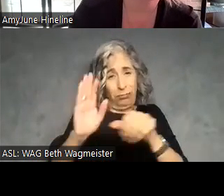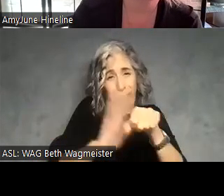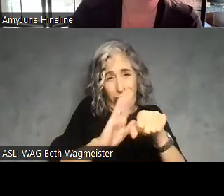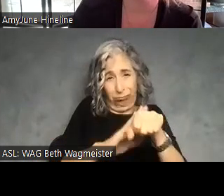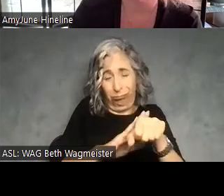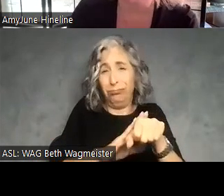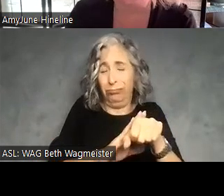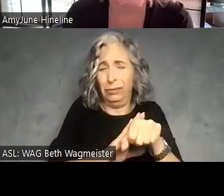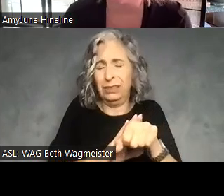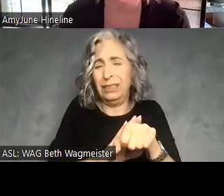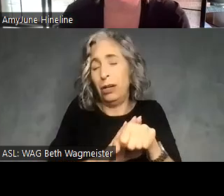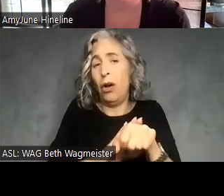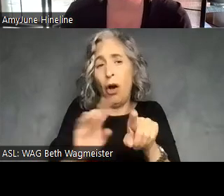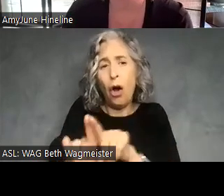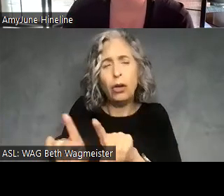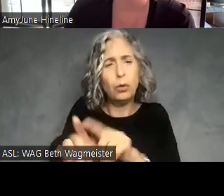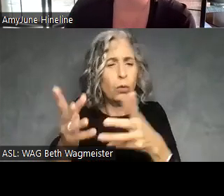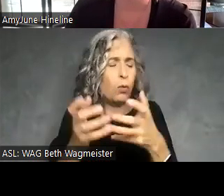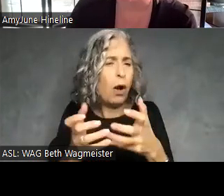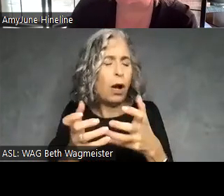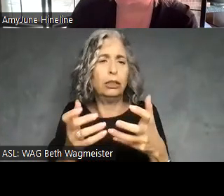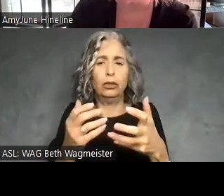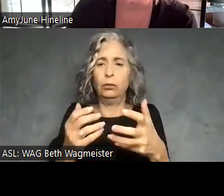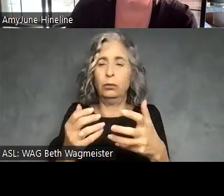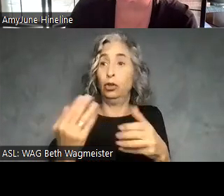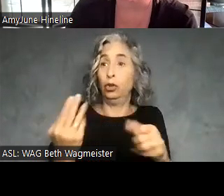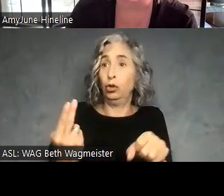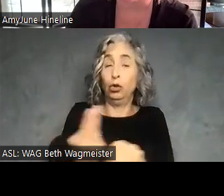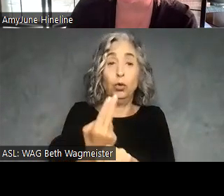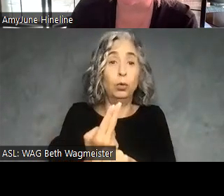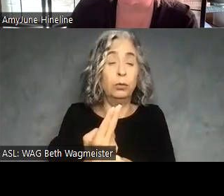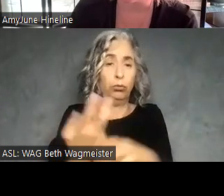can identify them and decide how to relay them to the user. And again,